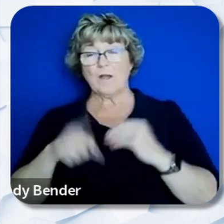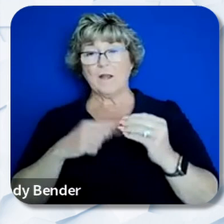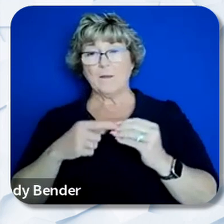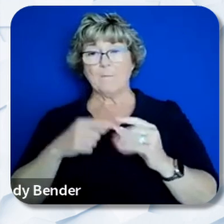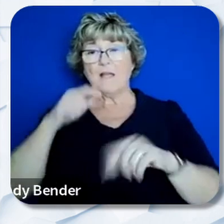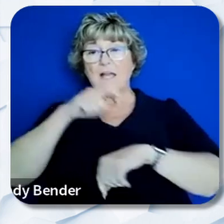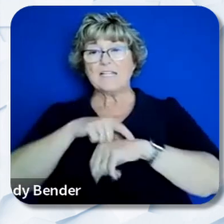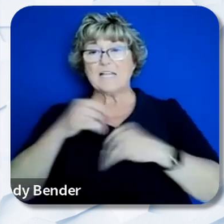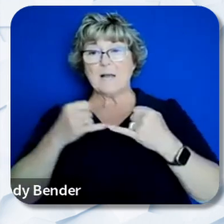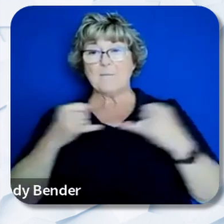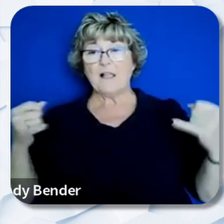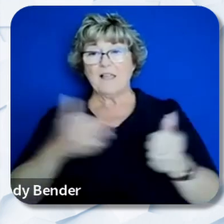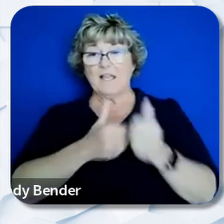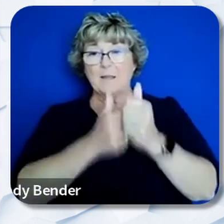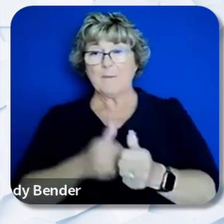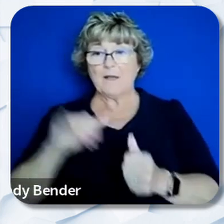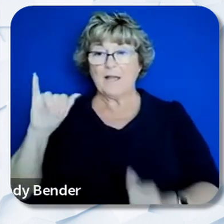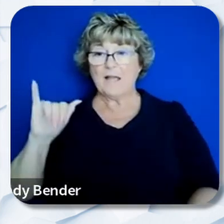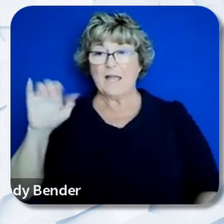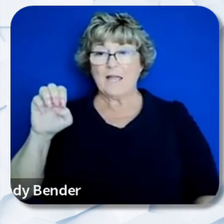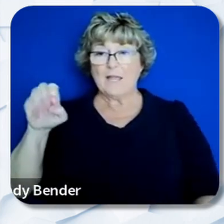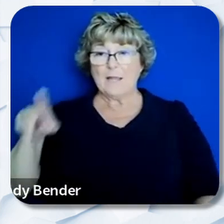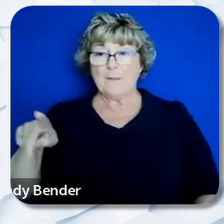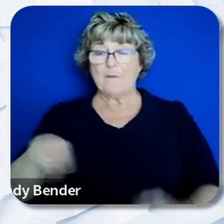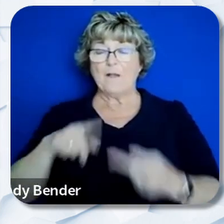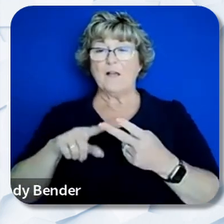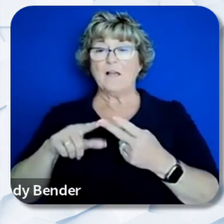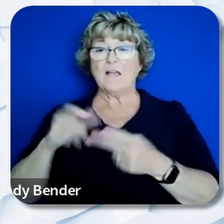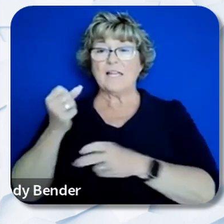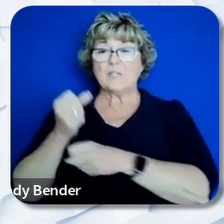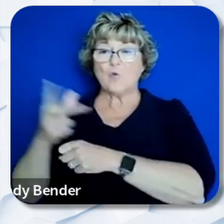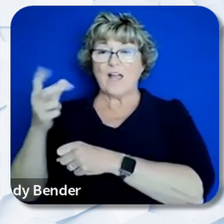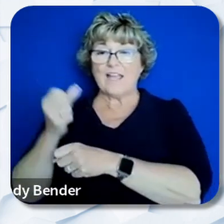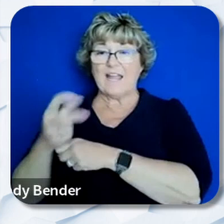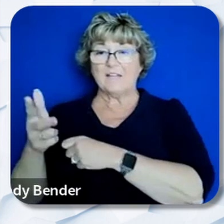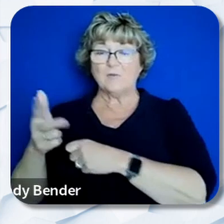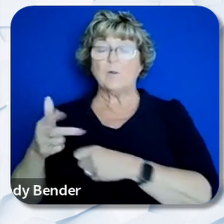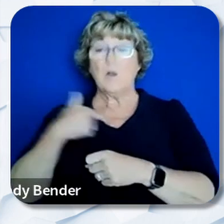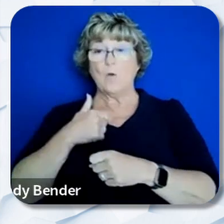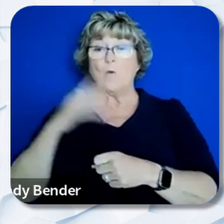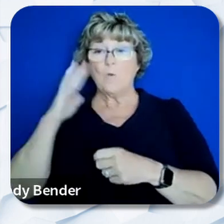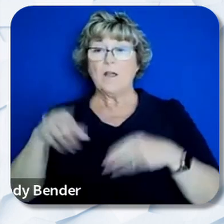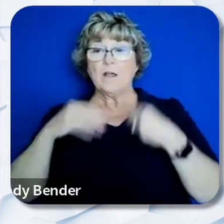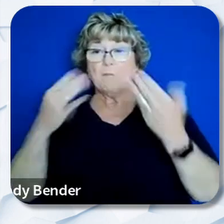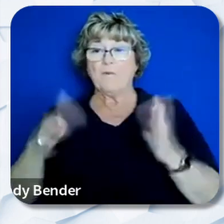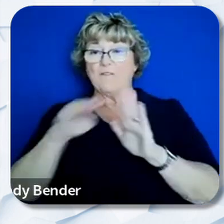compliance which is the IEPs and triennials. We aren't going to be providing lists of students